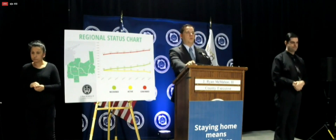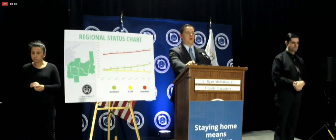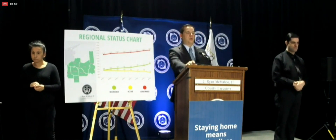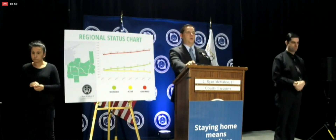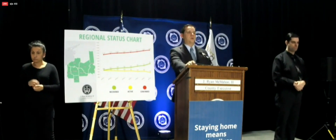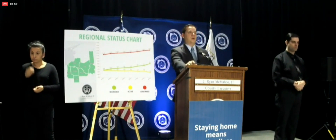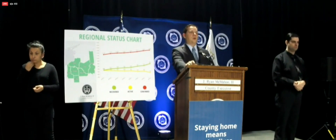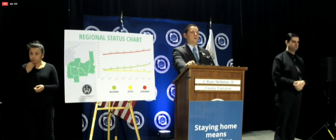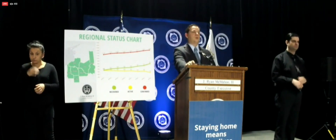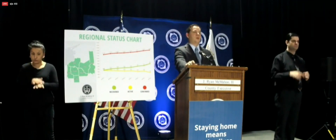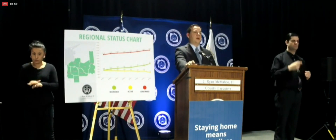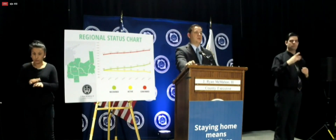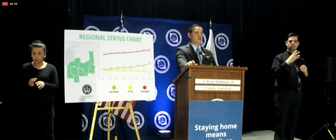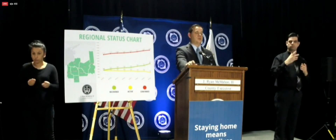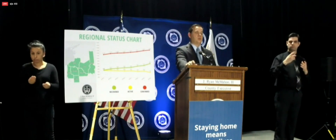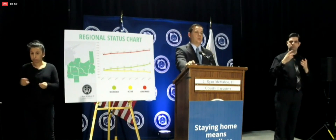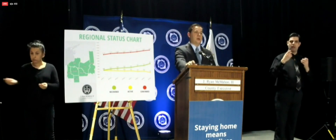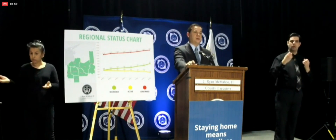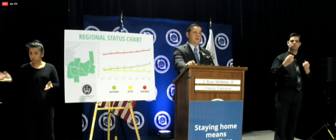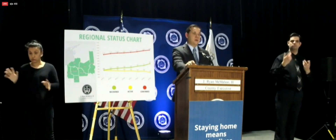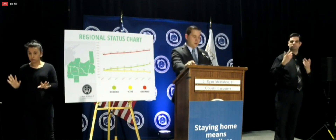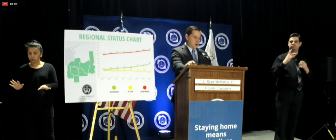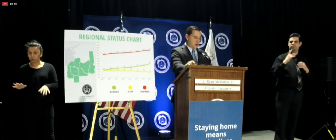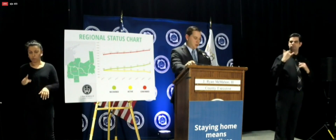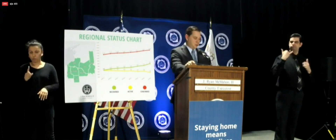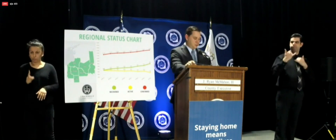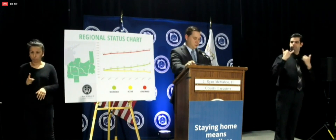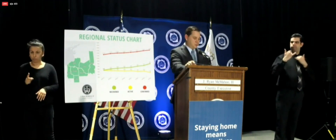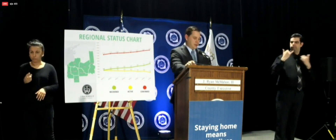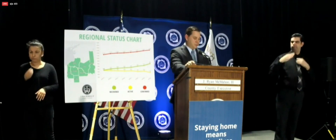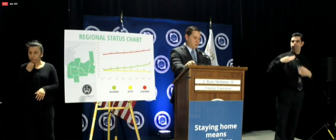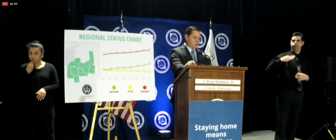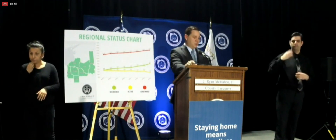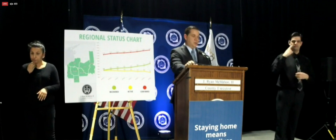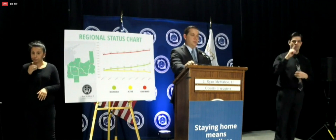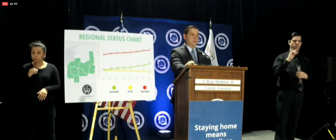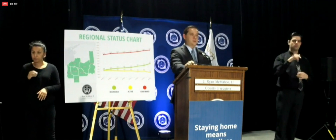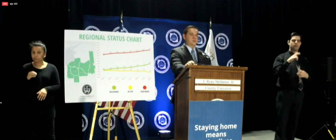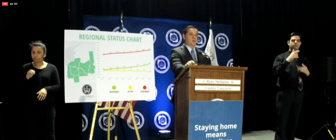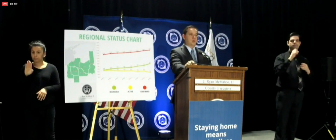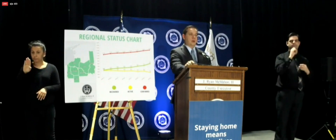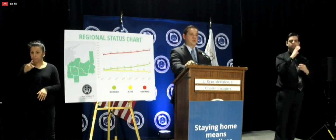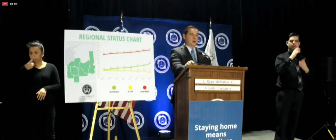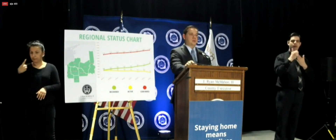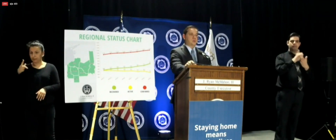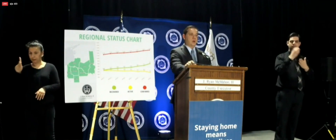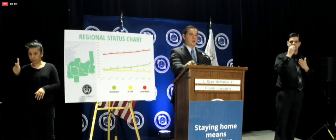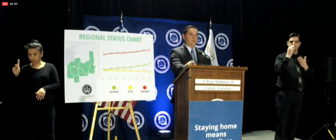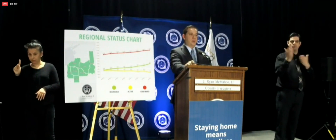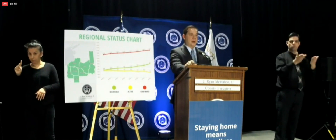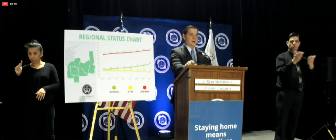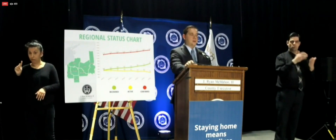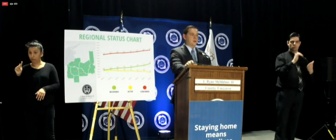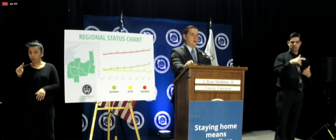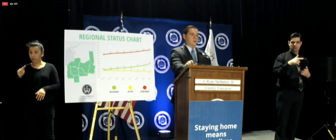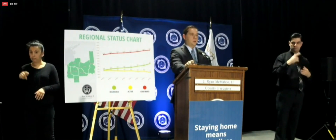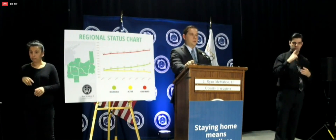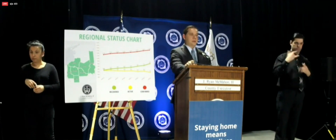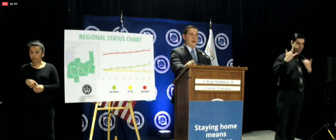GOOD. A LOT OF THAT IS BASED OFF OF WORKING WITH THE FOOD PANTRIES AND THE FOOD BANK.